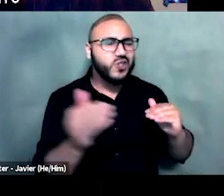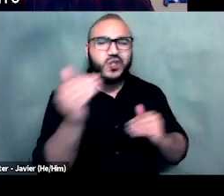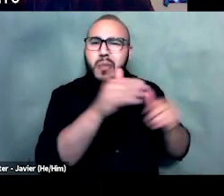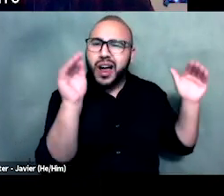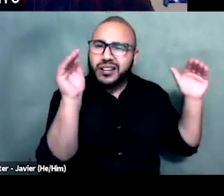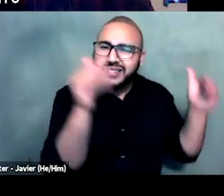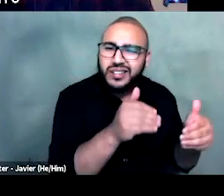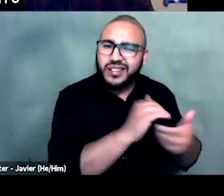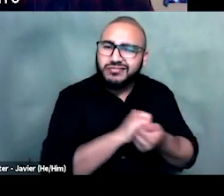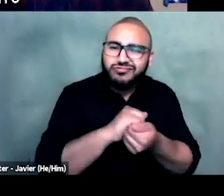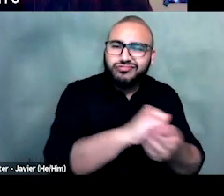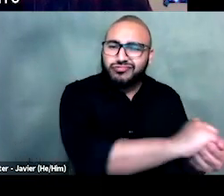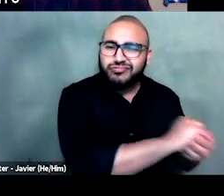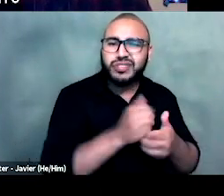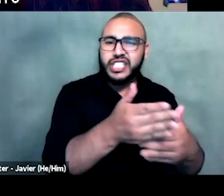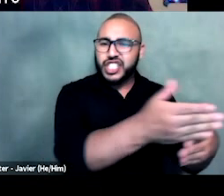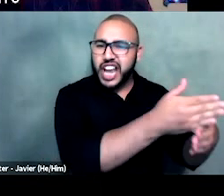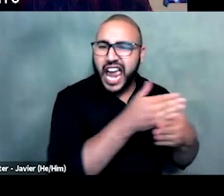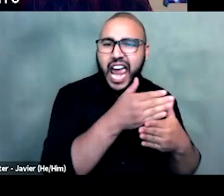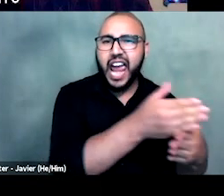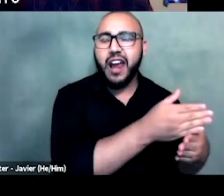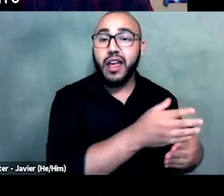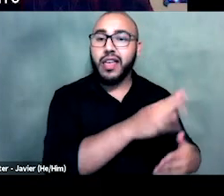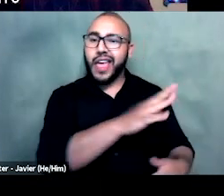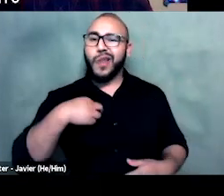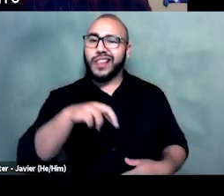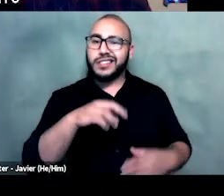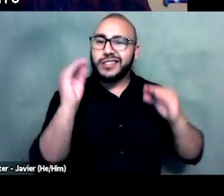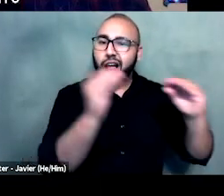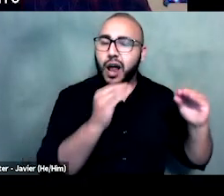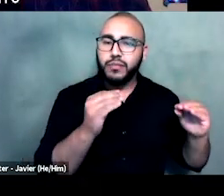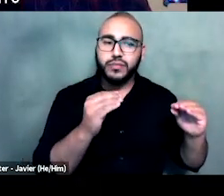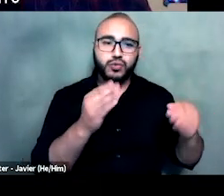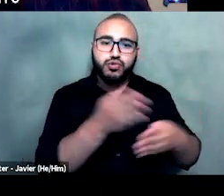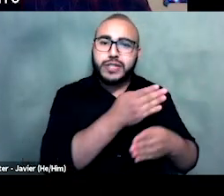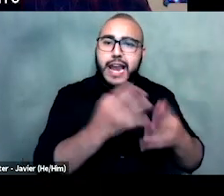religion taught them to share, taught them to care for others and there was this effort,